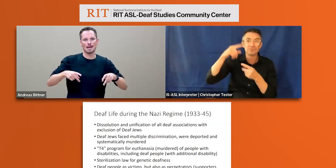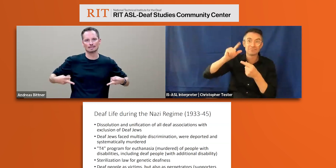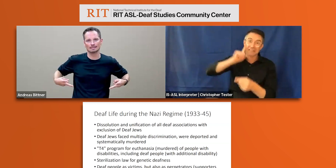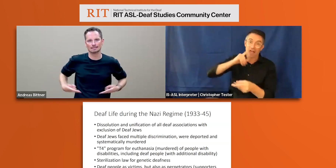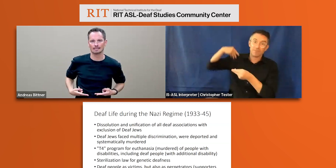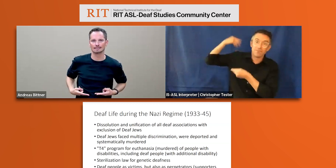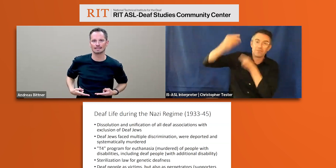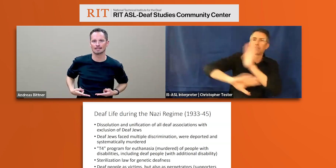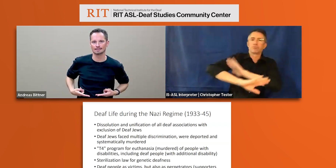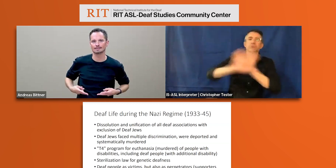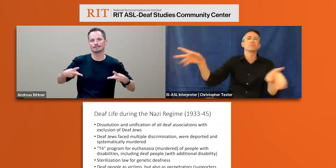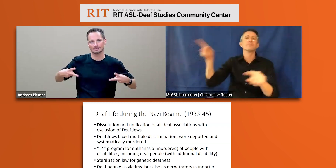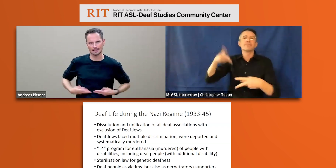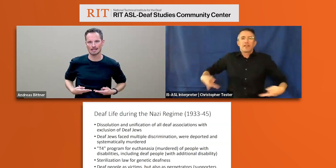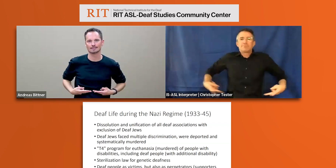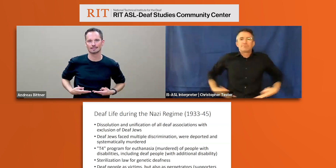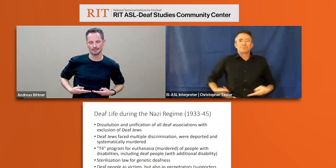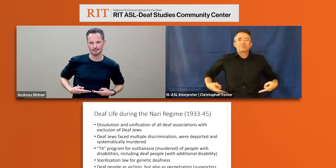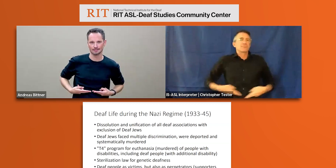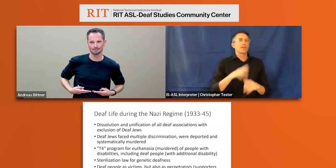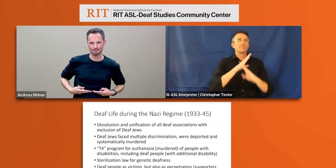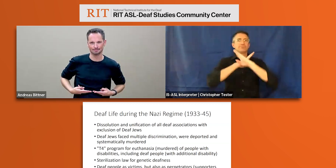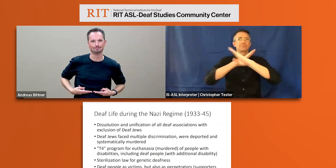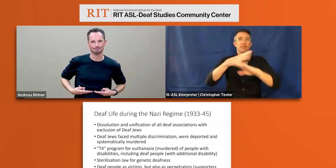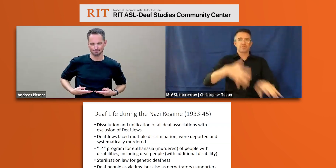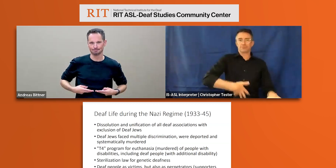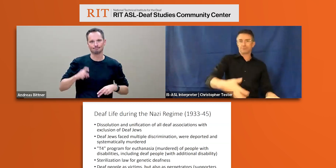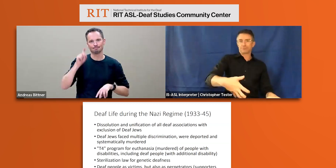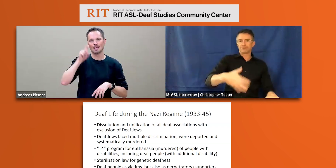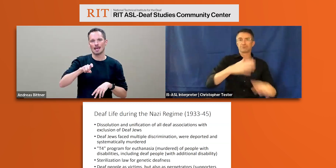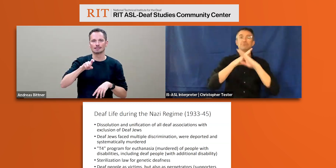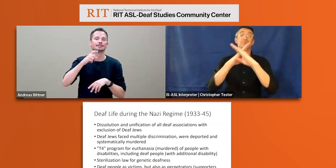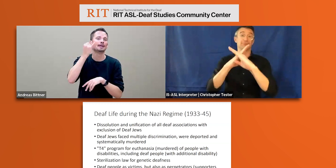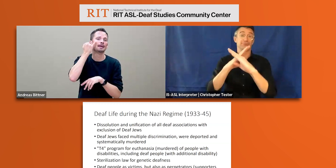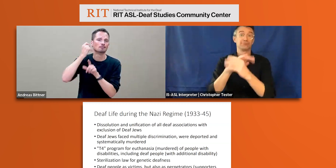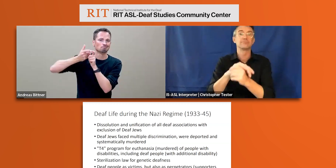if the Nazis were able to find a gene in the bloodline